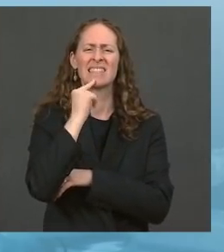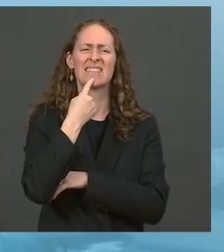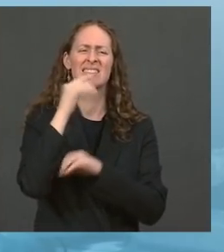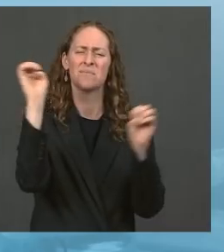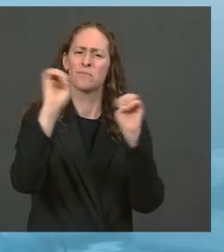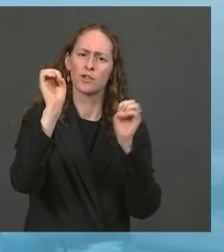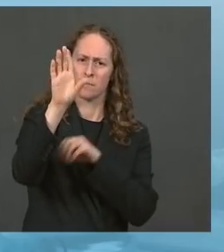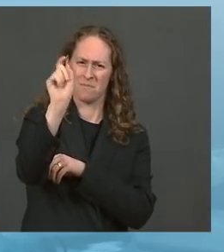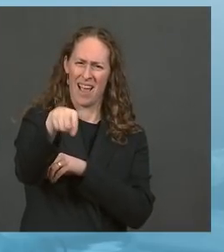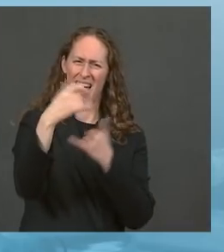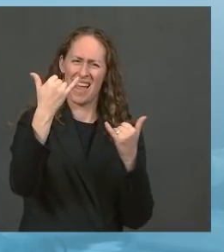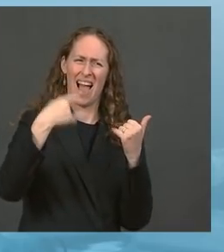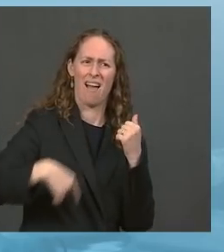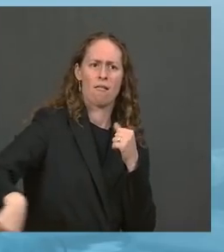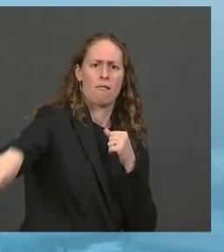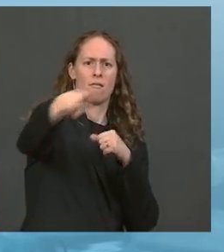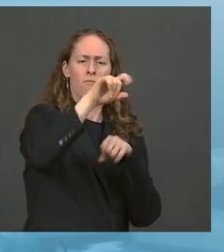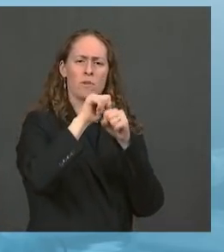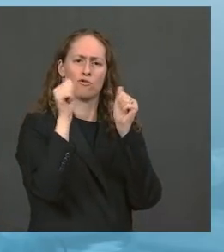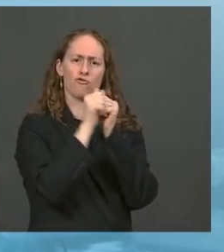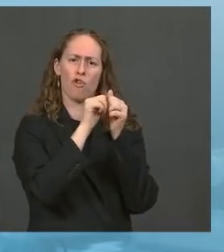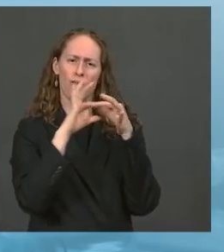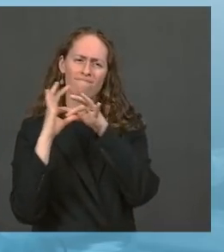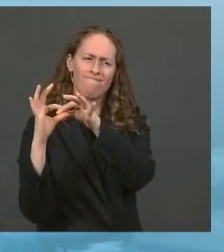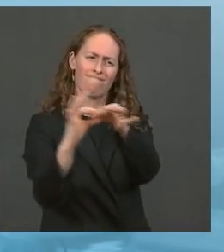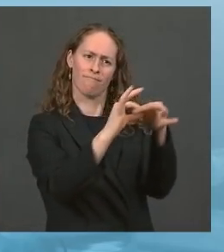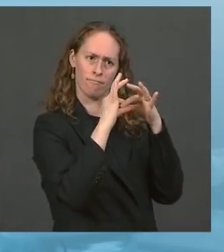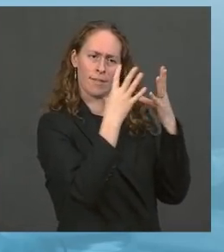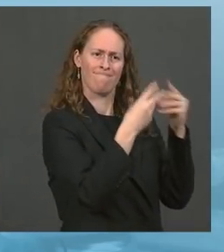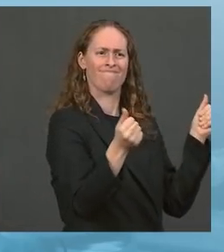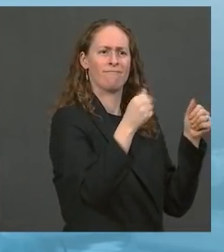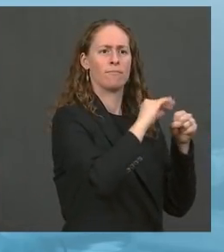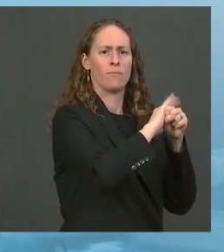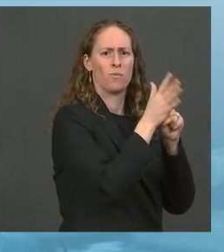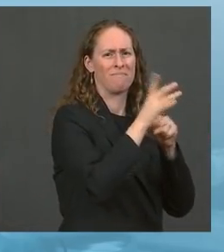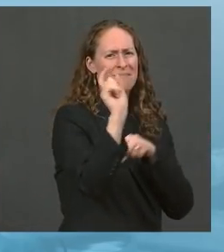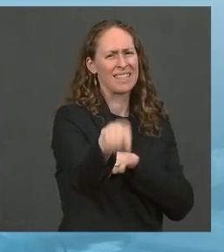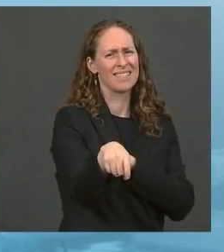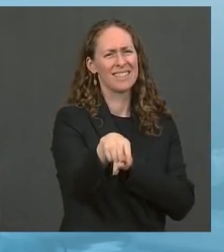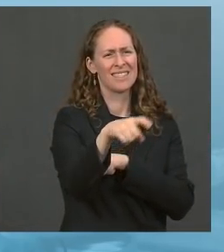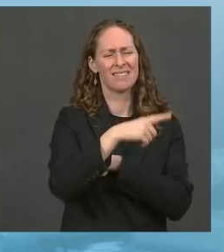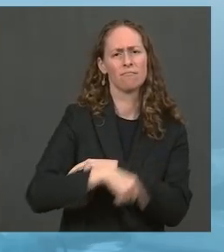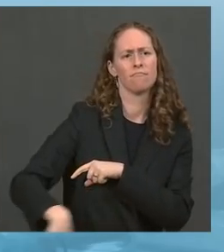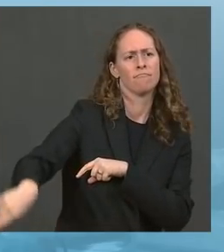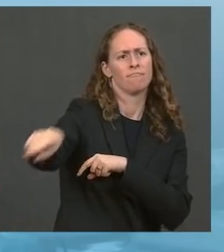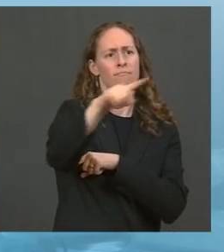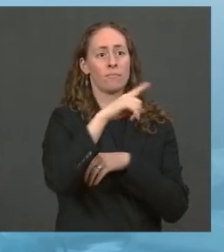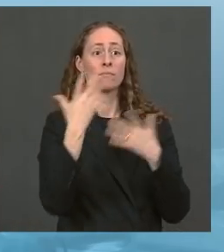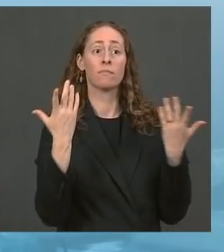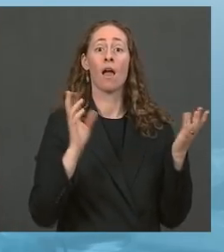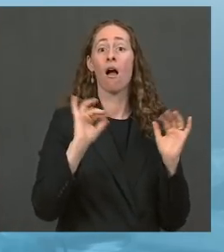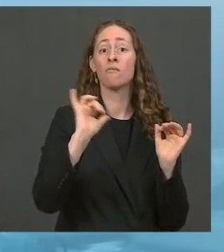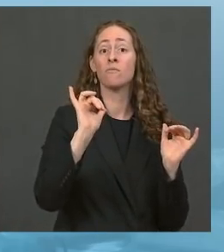And that -- that world is going to be much better prepared for future pandemics. We have to do both.